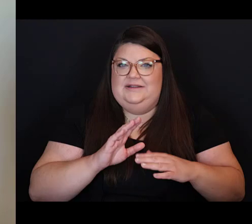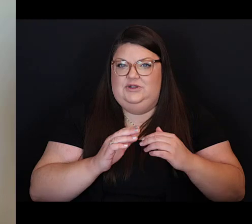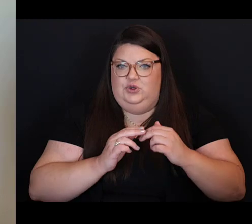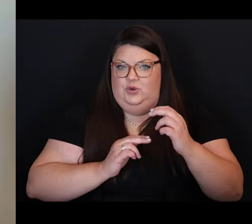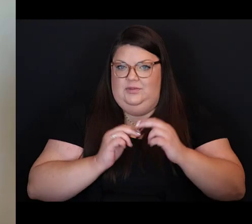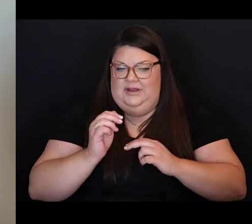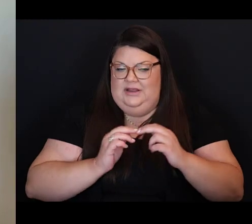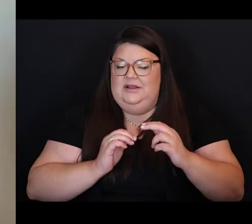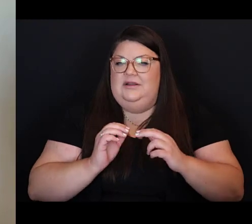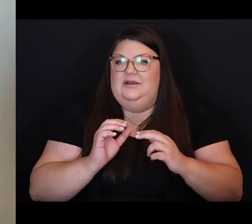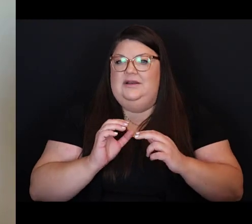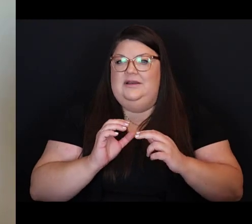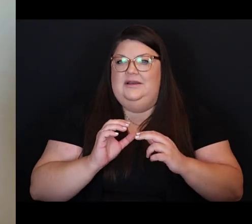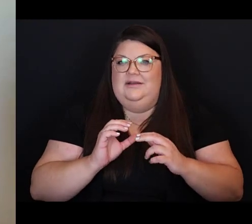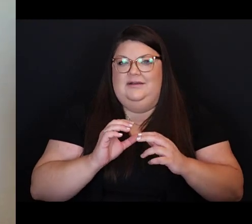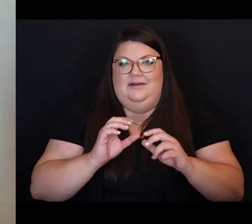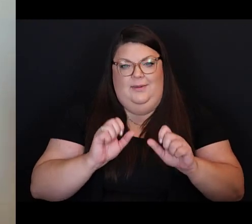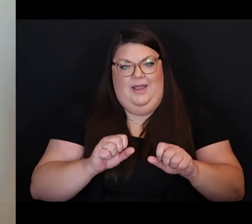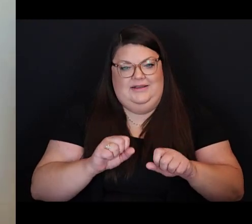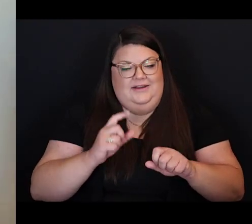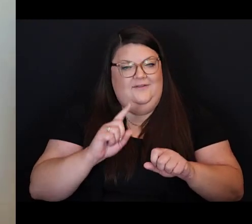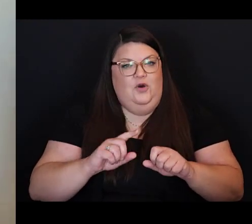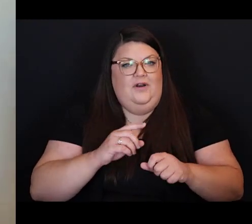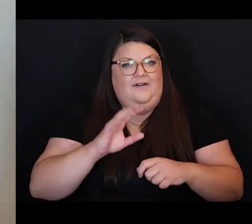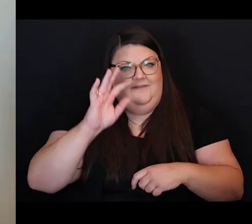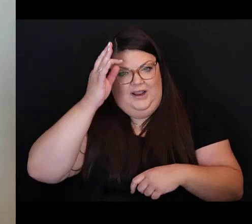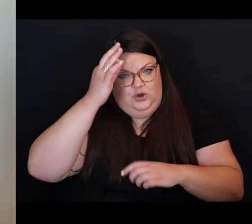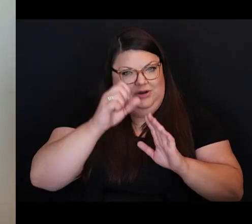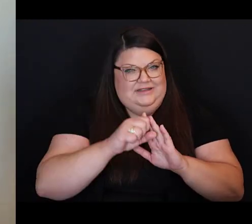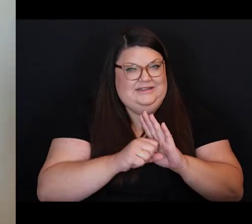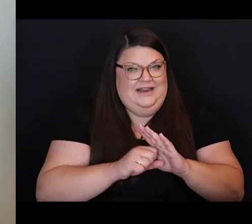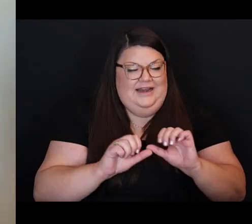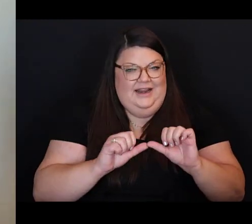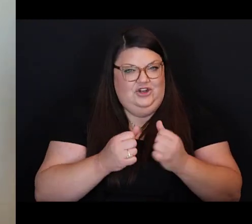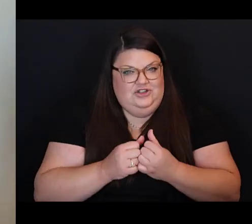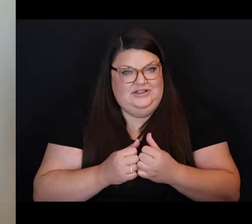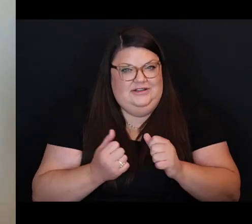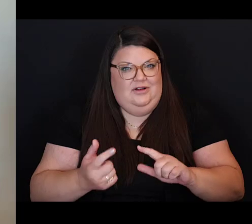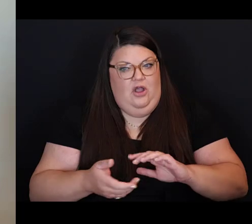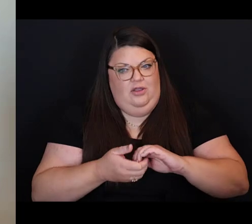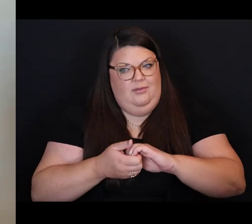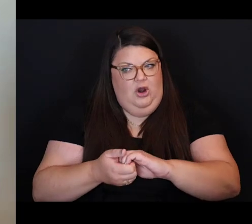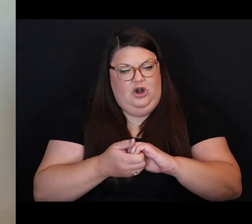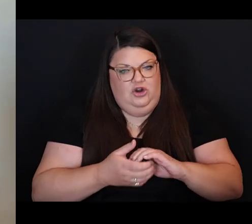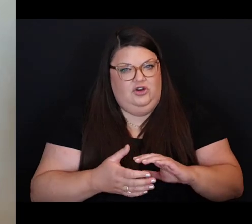building capacity of Federal and State agencies, and all the partners across employment and